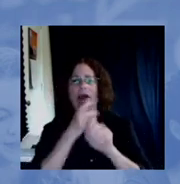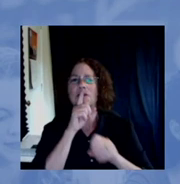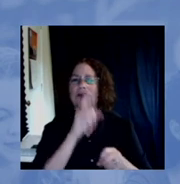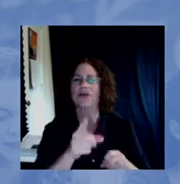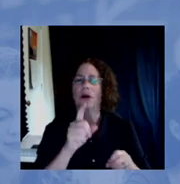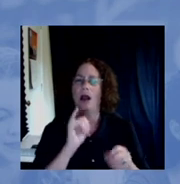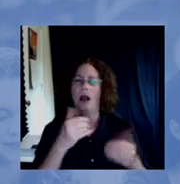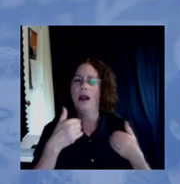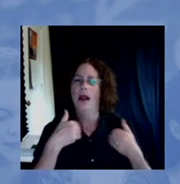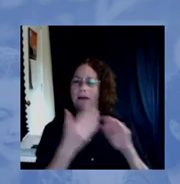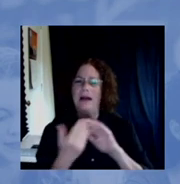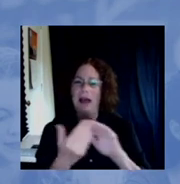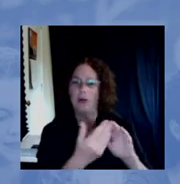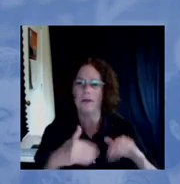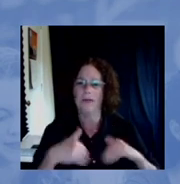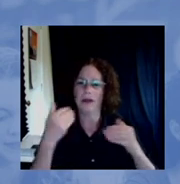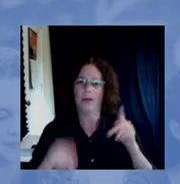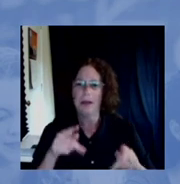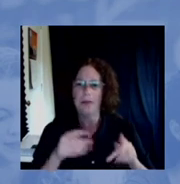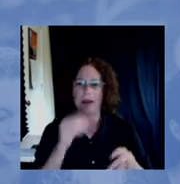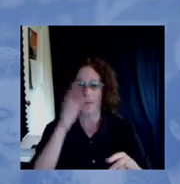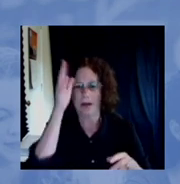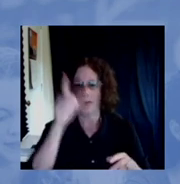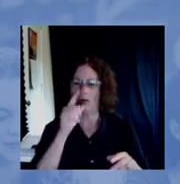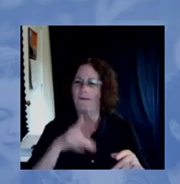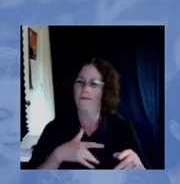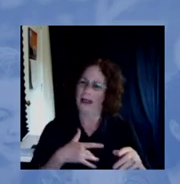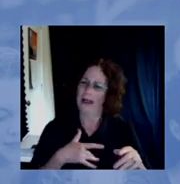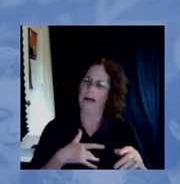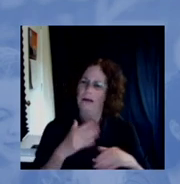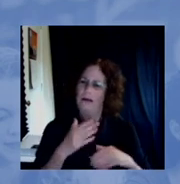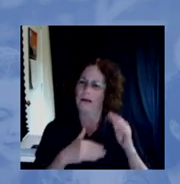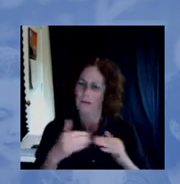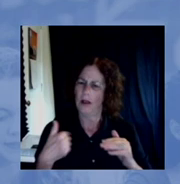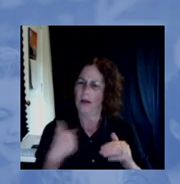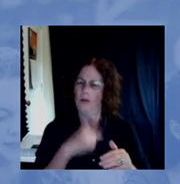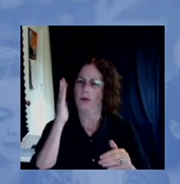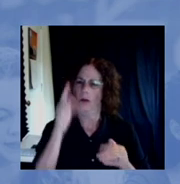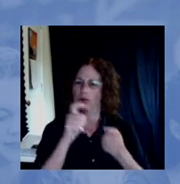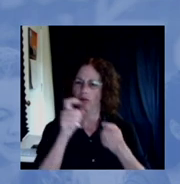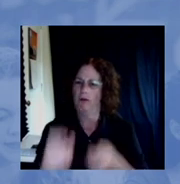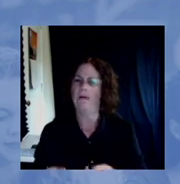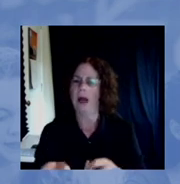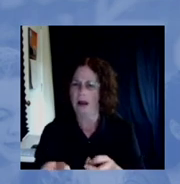YOUNG PEOPLE AND THEIR PARENTS THAT FEEL CONFIDENT THAT WE'RE GOING TO PROVIDE THEM WITH A WORLD